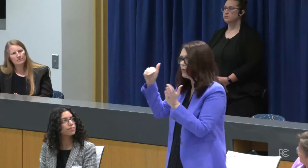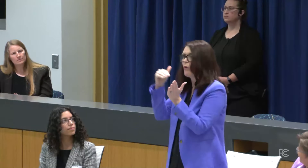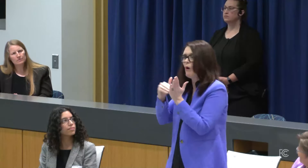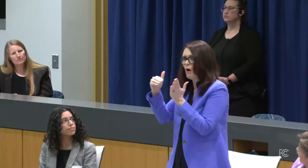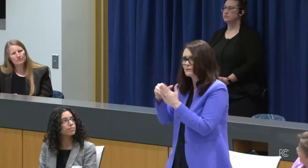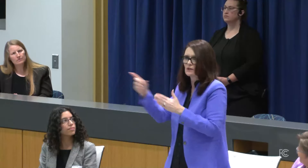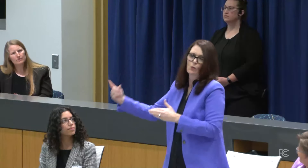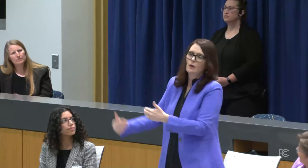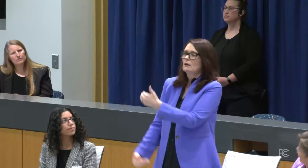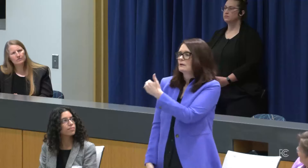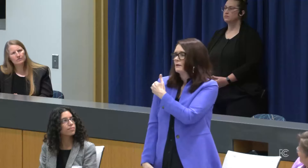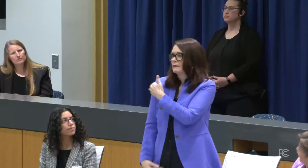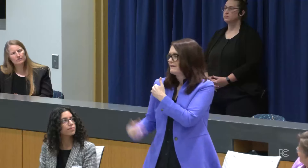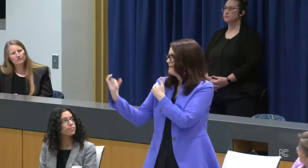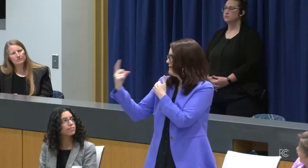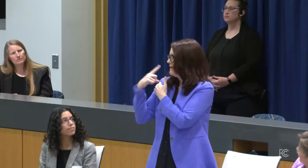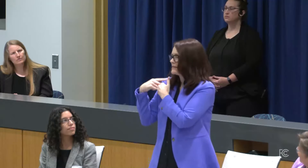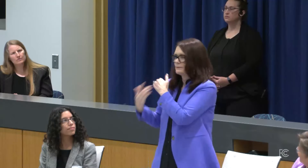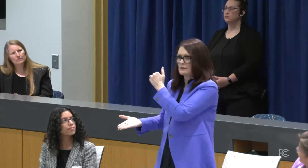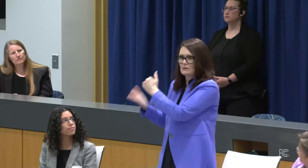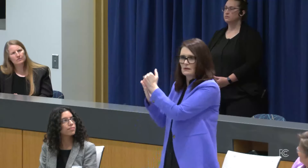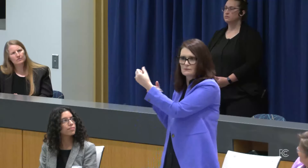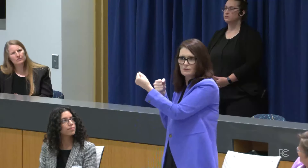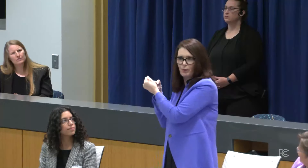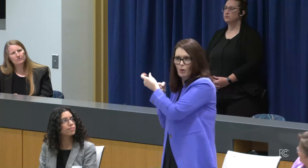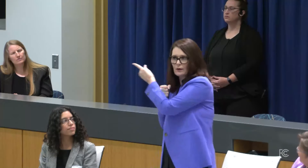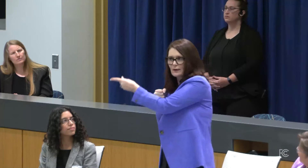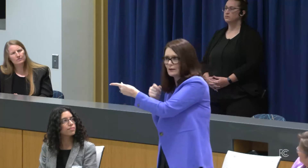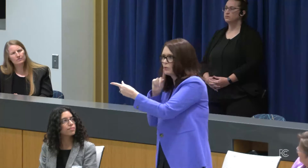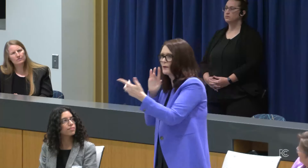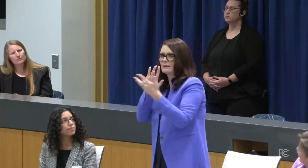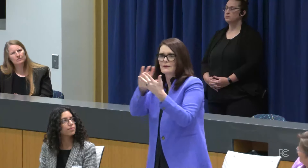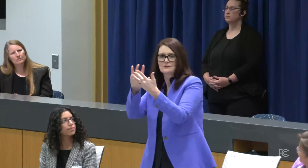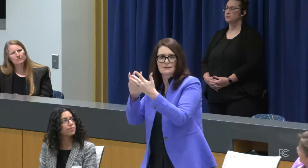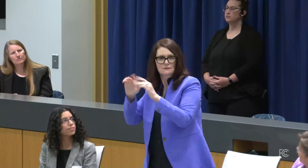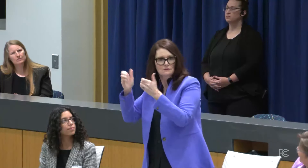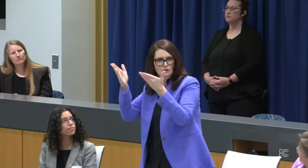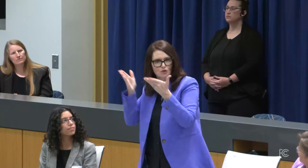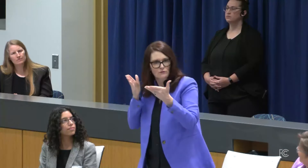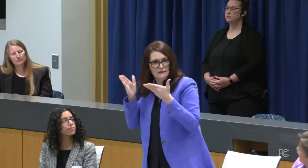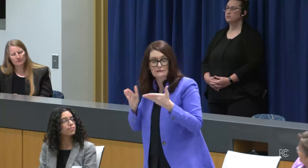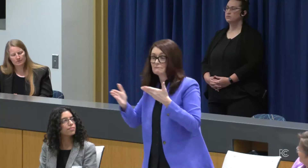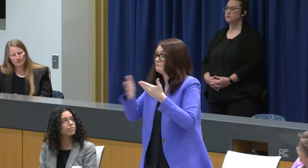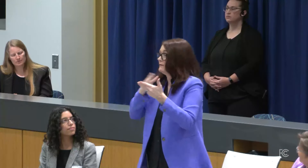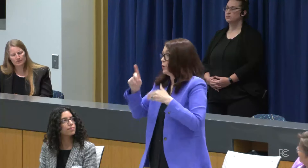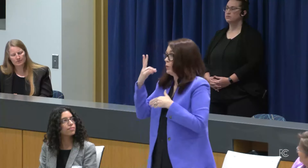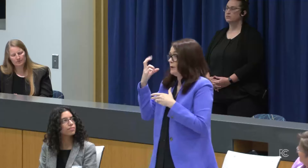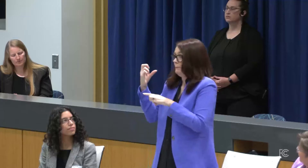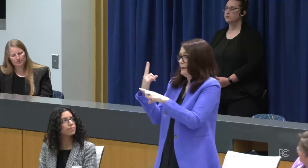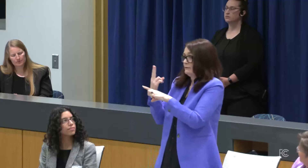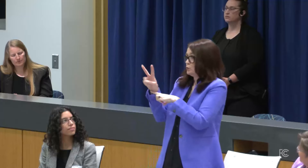I WAS RAISED ORAL AND I LRND ASL WHEN I WAS 15 YEARS OLD LEARNED ASL WHEN I WAS 15 YEARS OLD SO MY FIRST